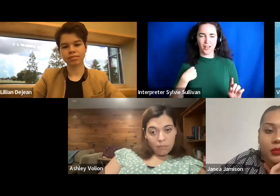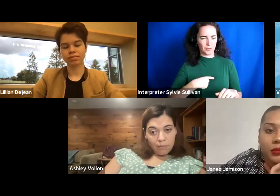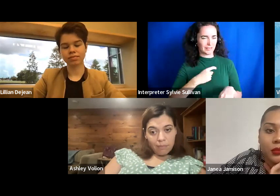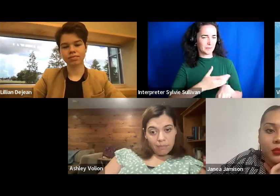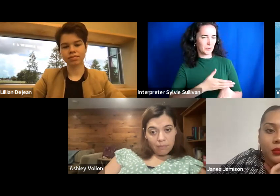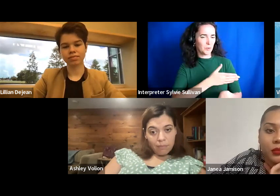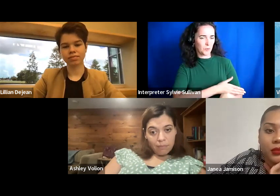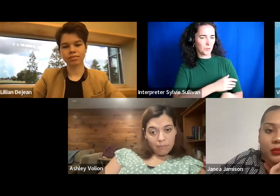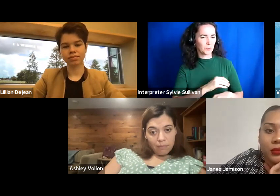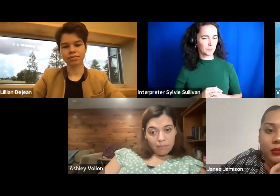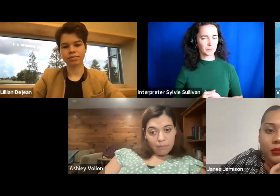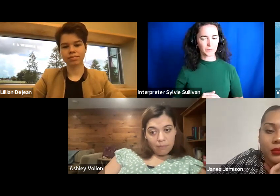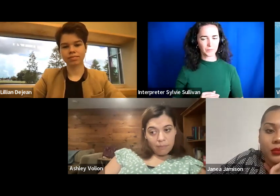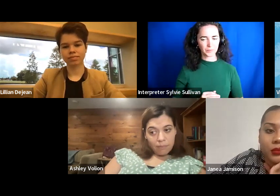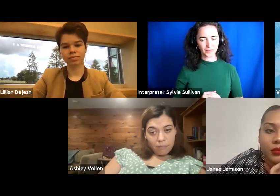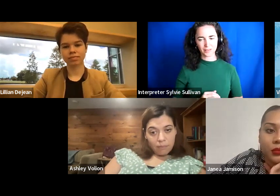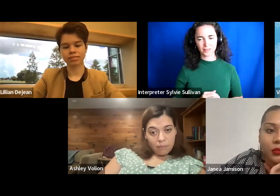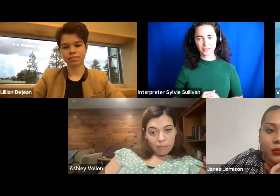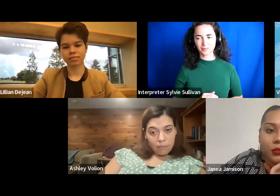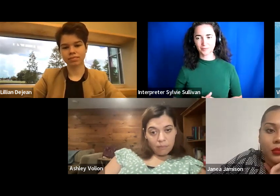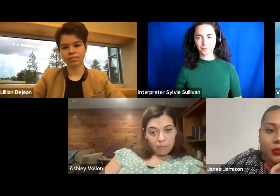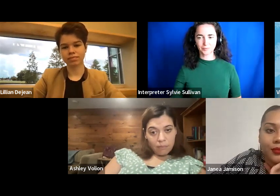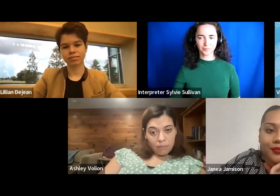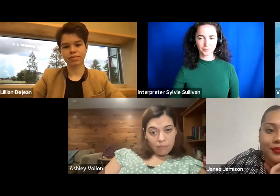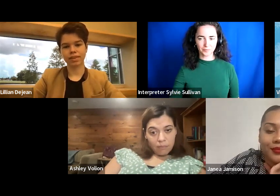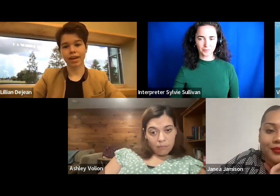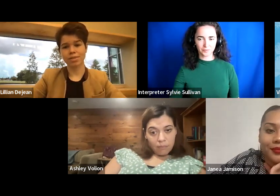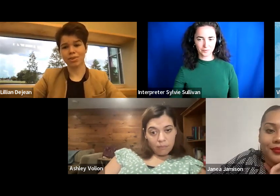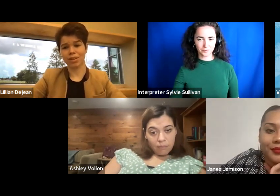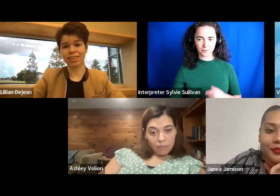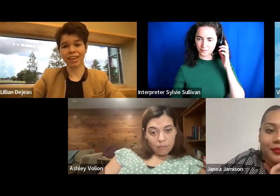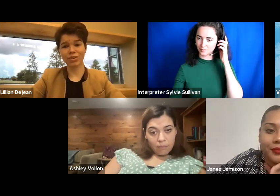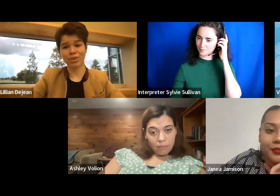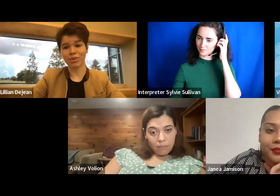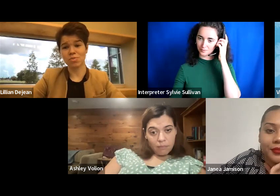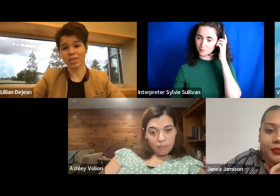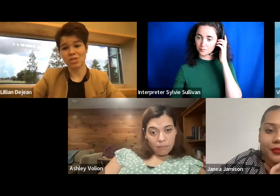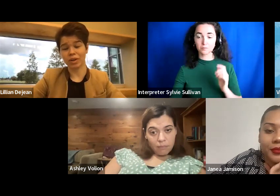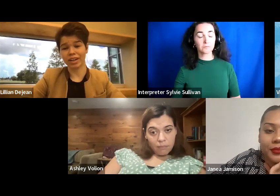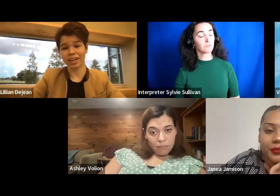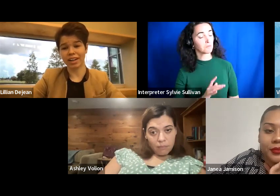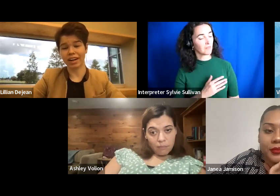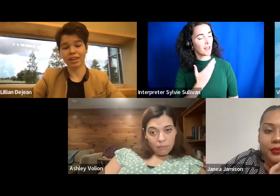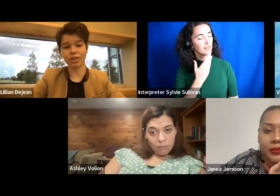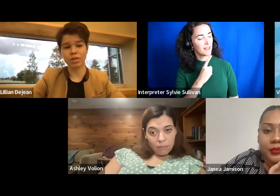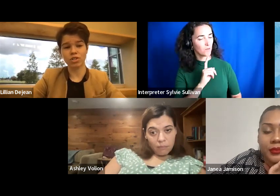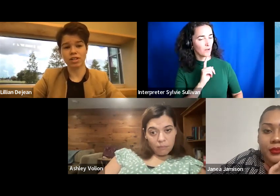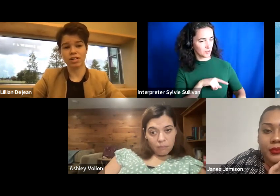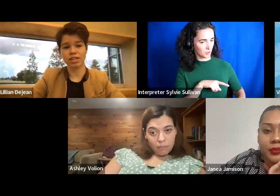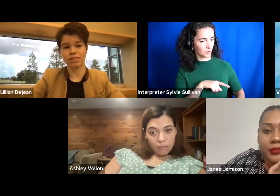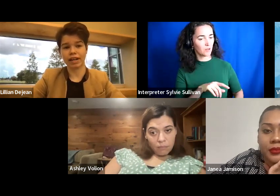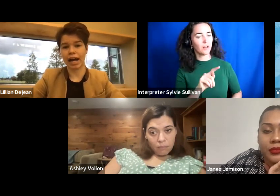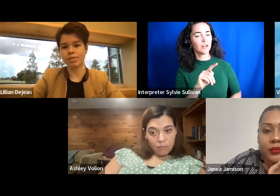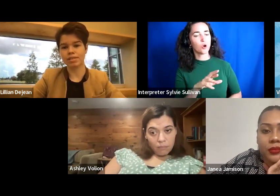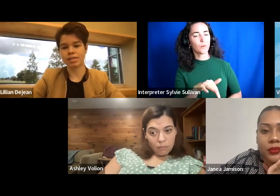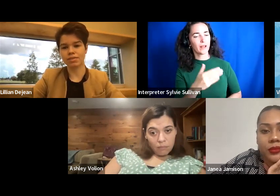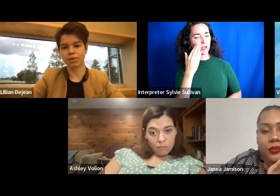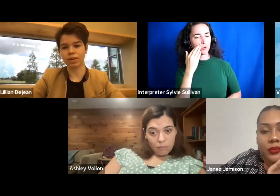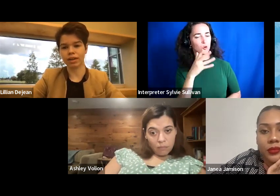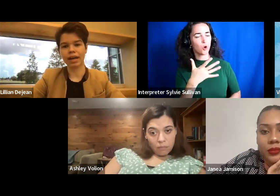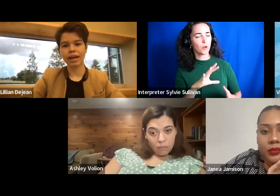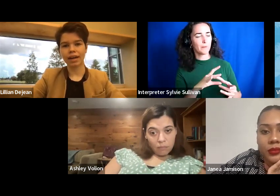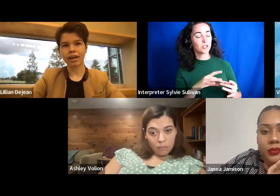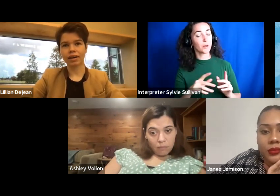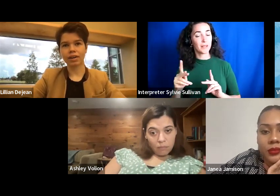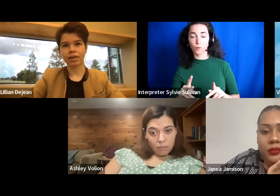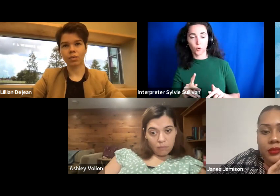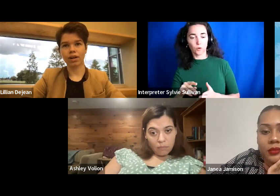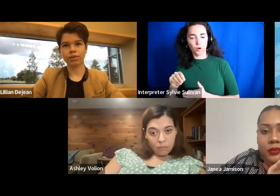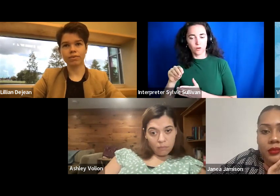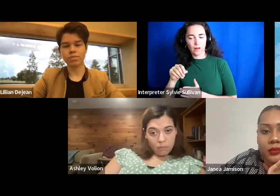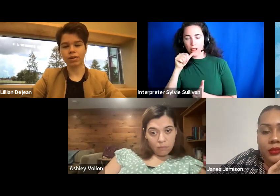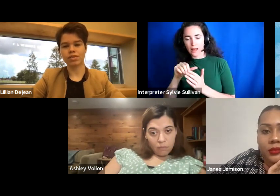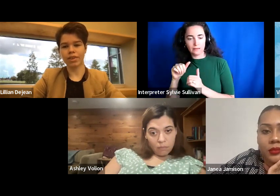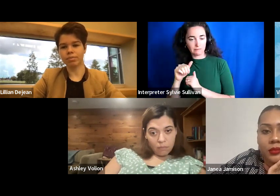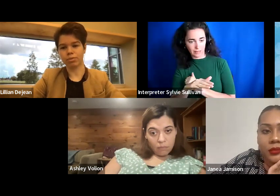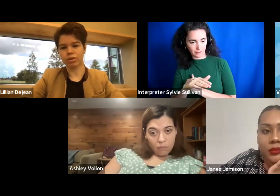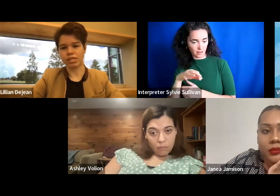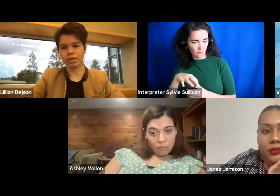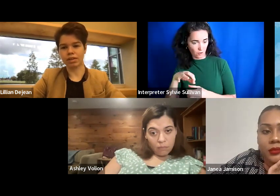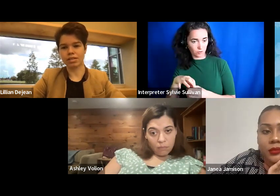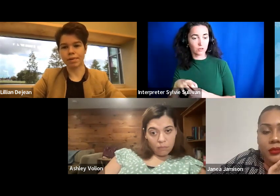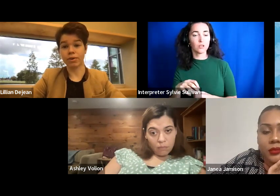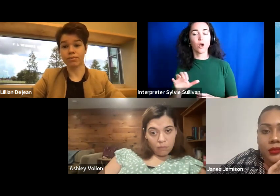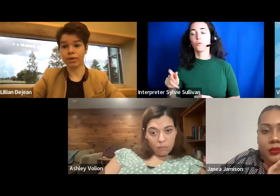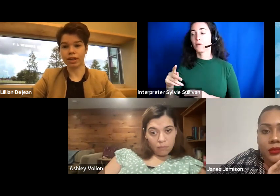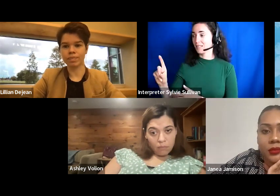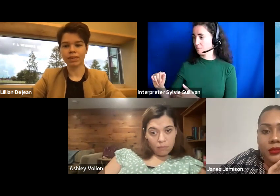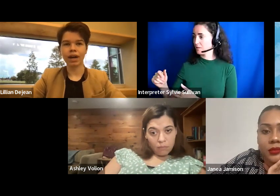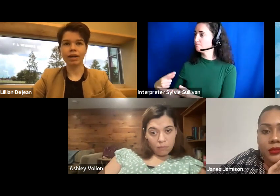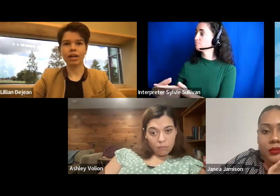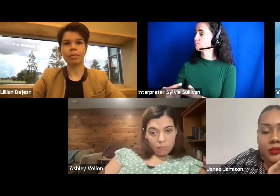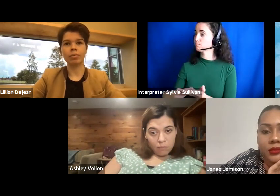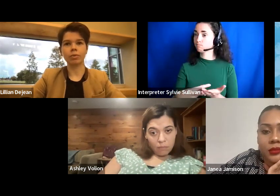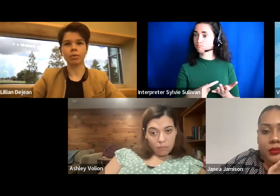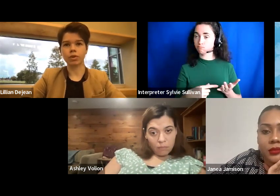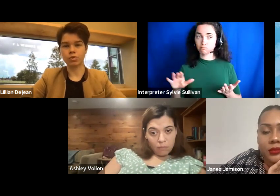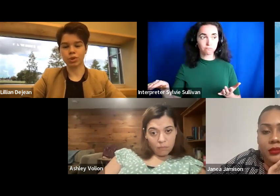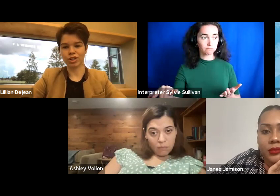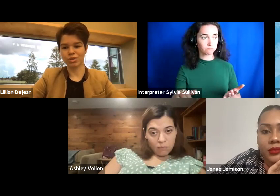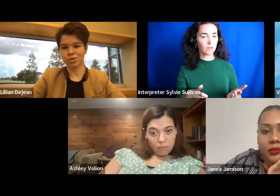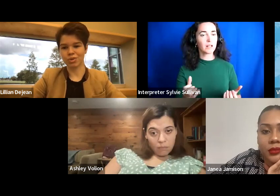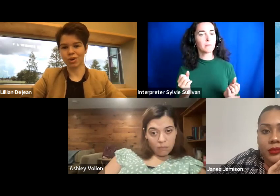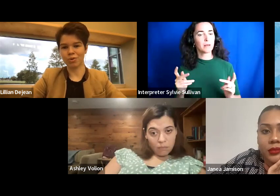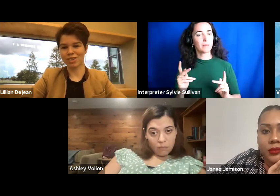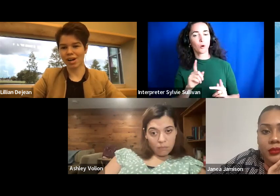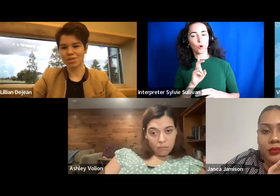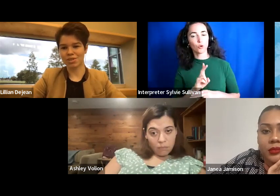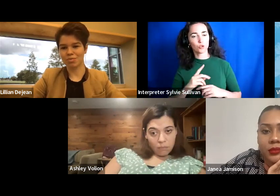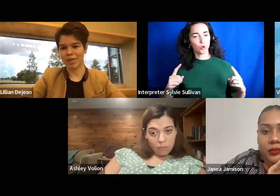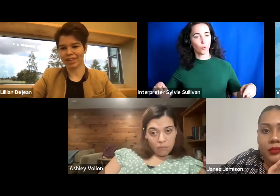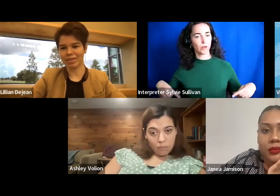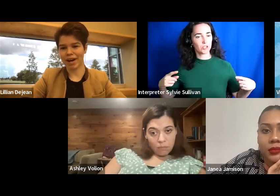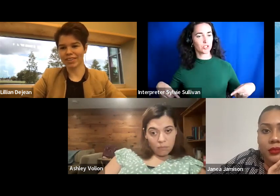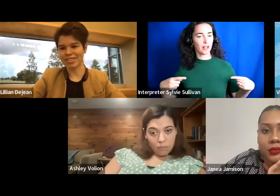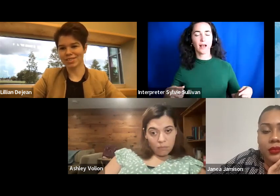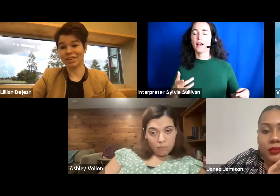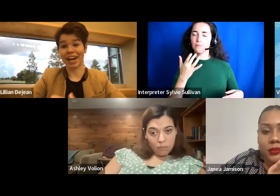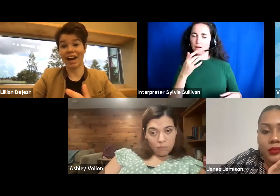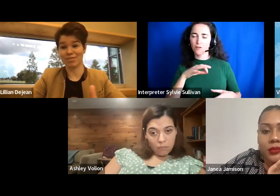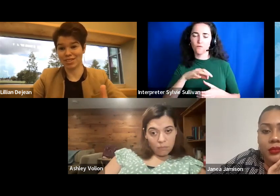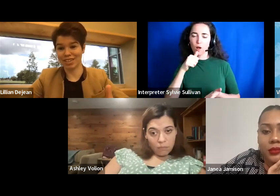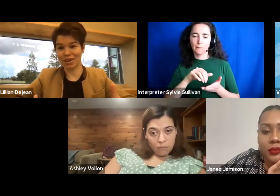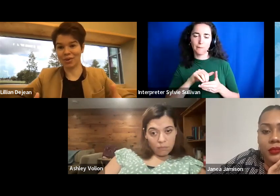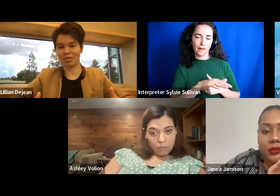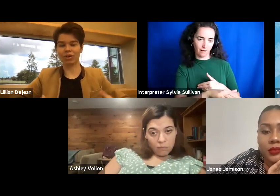barrier that we certainly take an account of absolutely thank you for that response story, and I I know you mentioned even absentee voting, and whenever I've spoken to other people with disabilities about booting I know a lot of people who use wheelchairs. will almost opt to do mail-in ballots so they